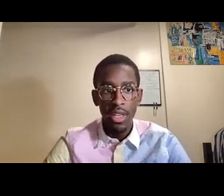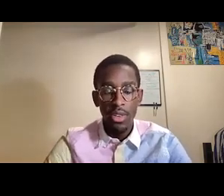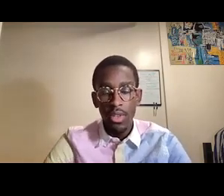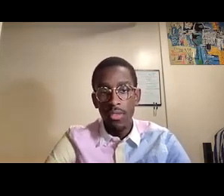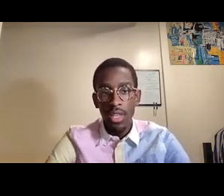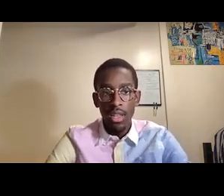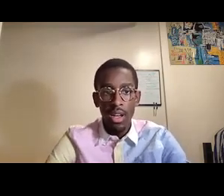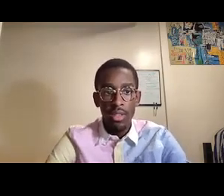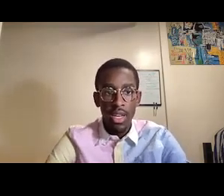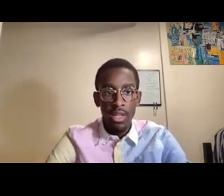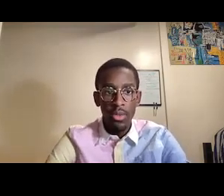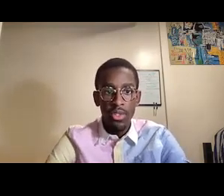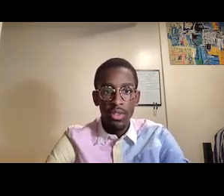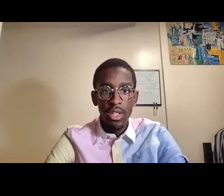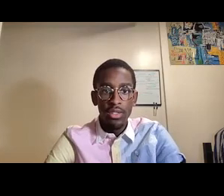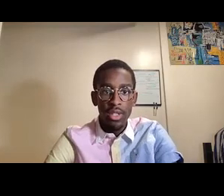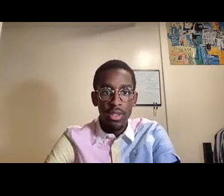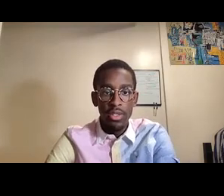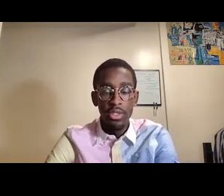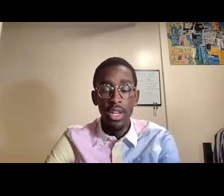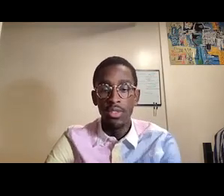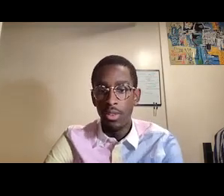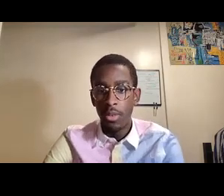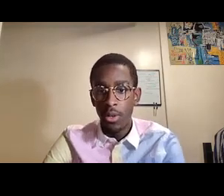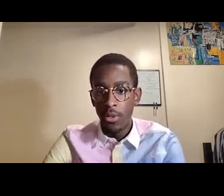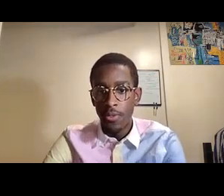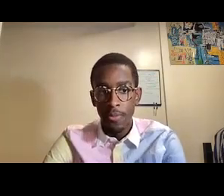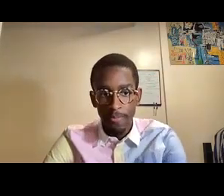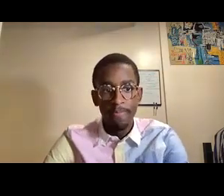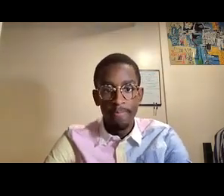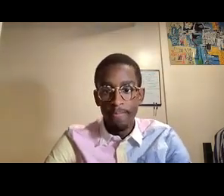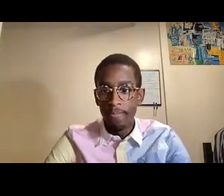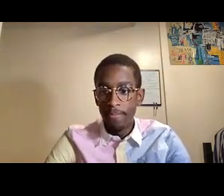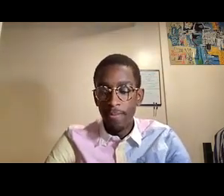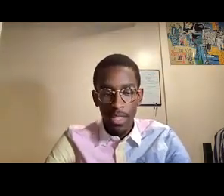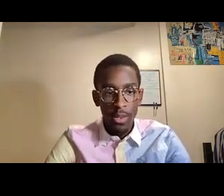you can even get in contact with certain legislators and track certain bills. Thank You.